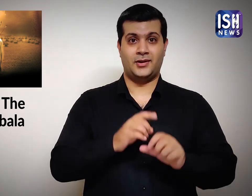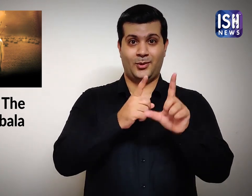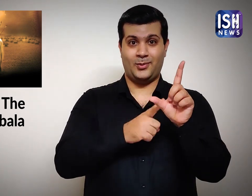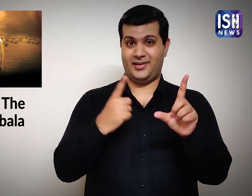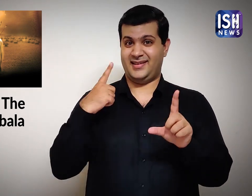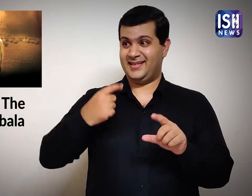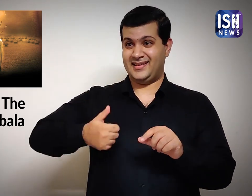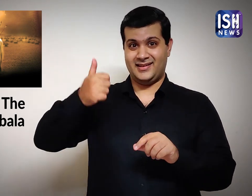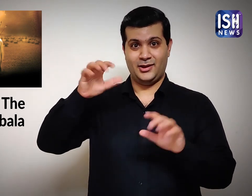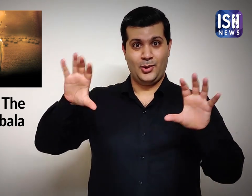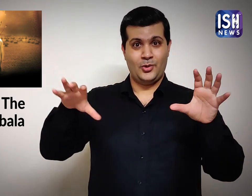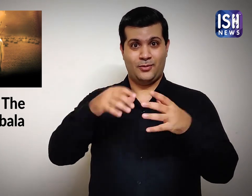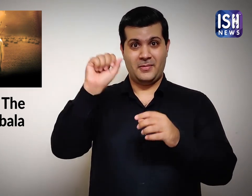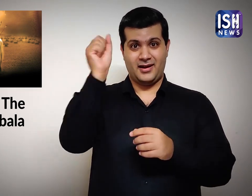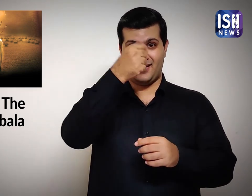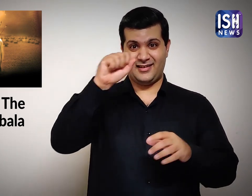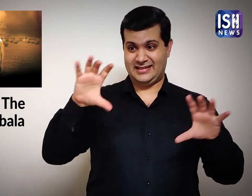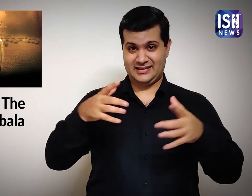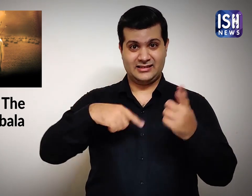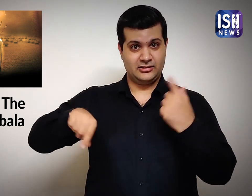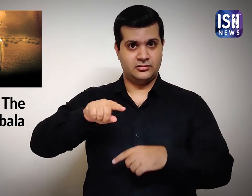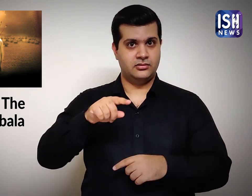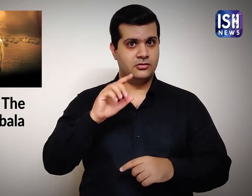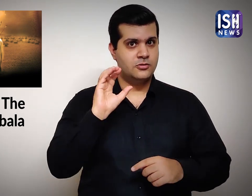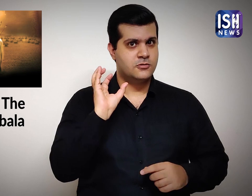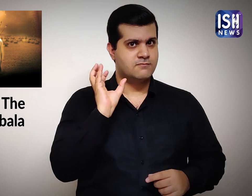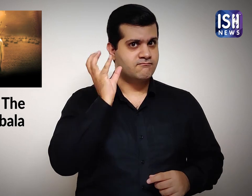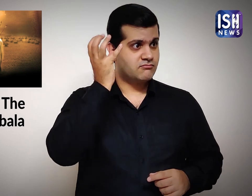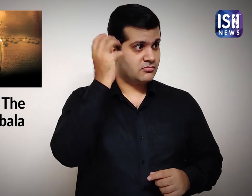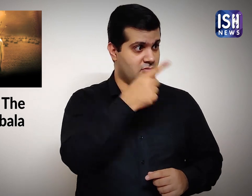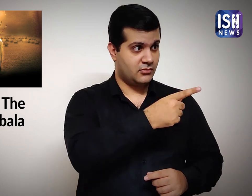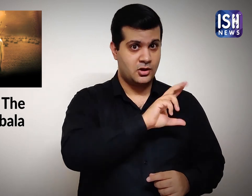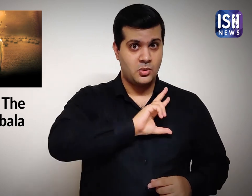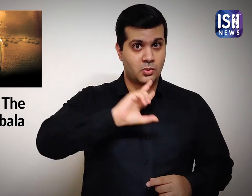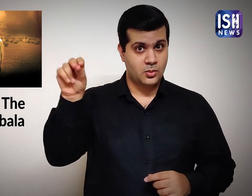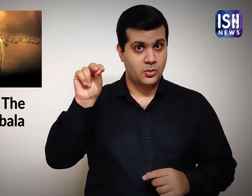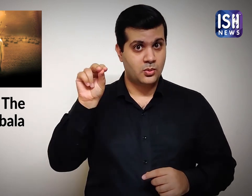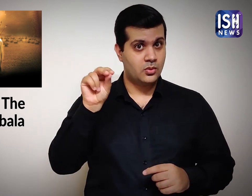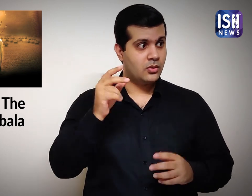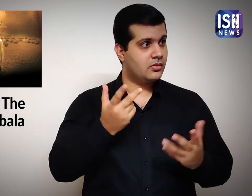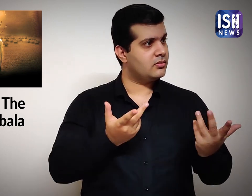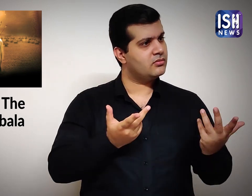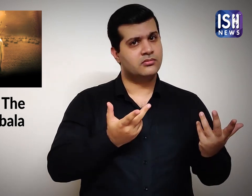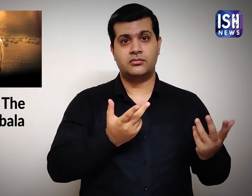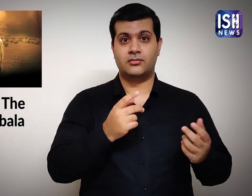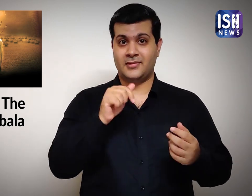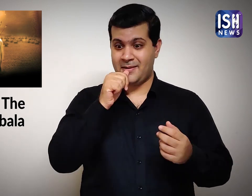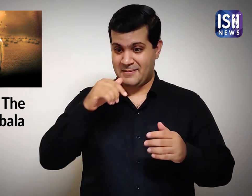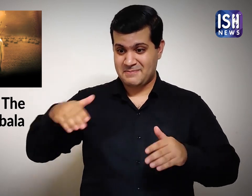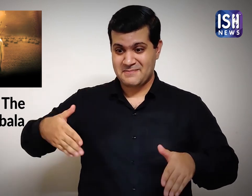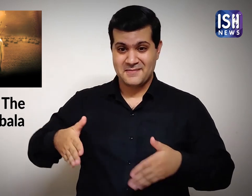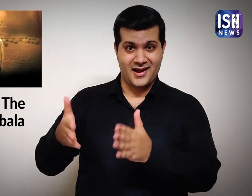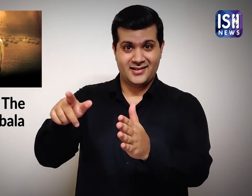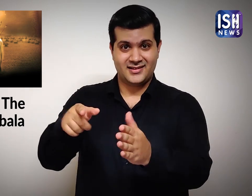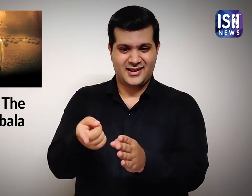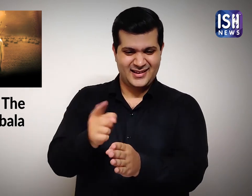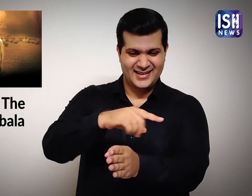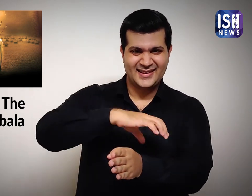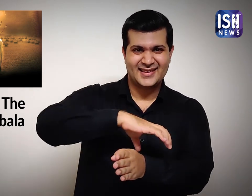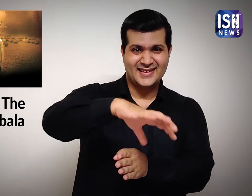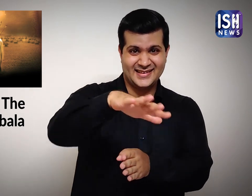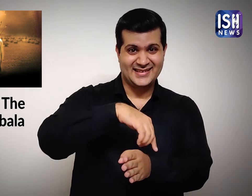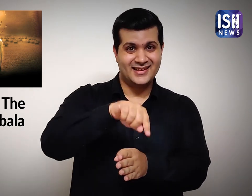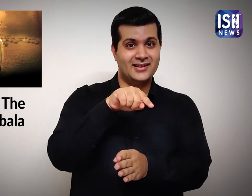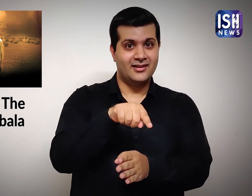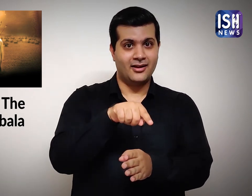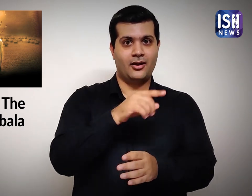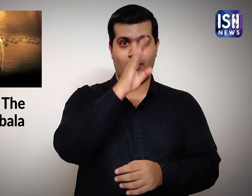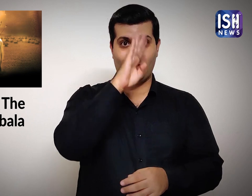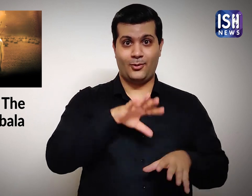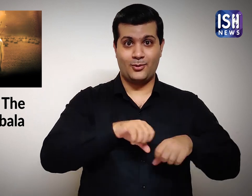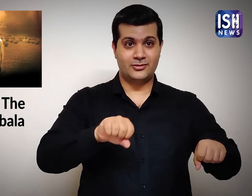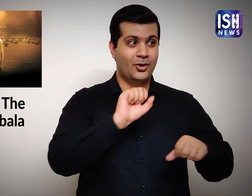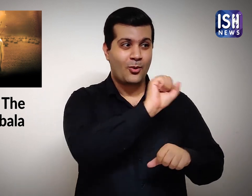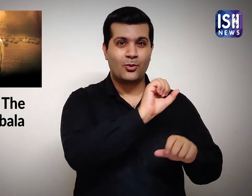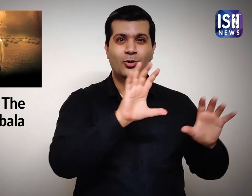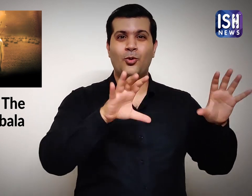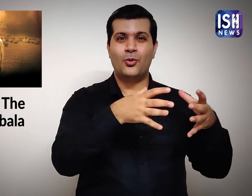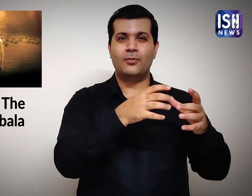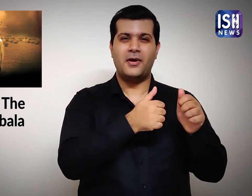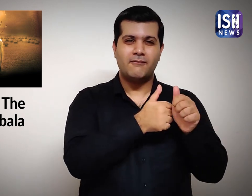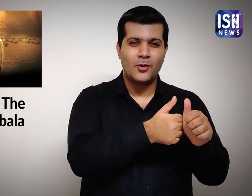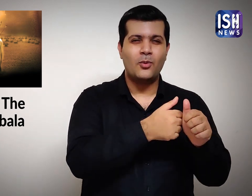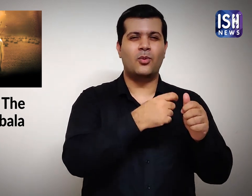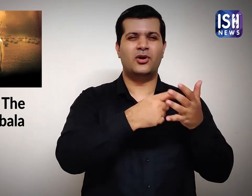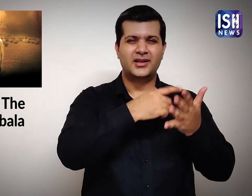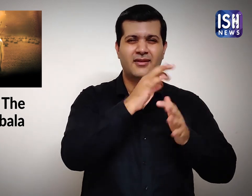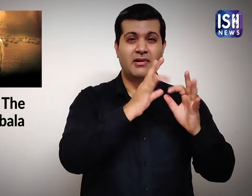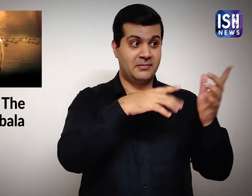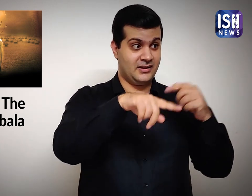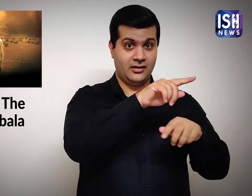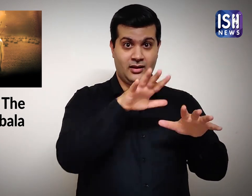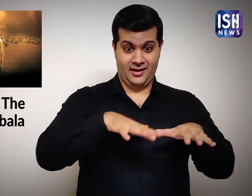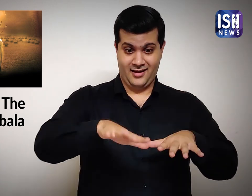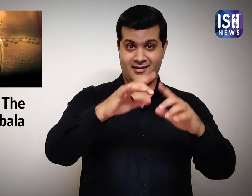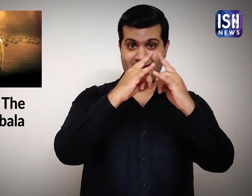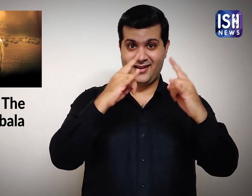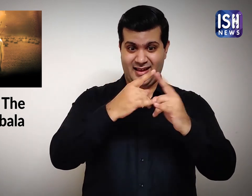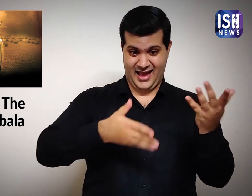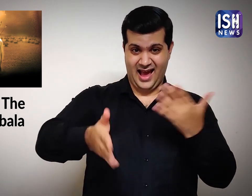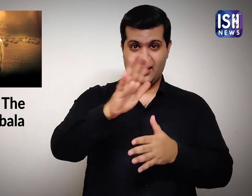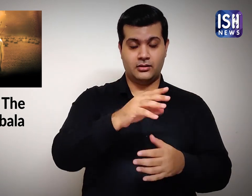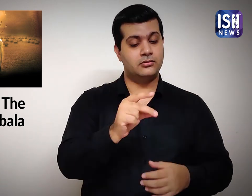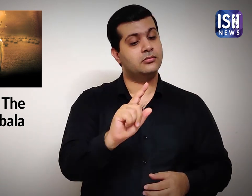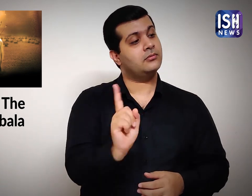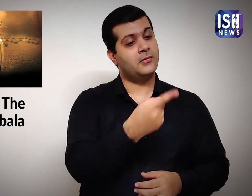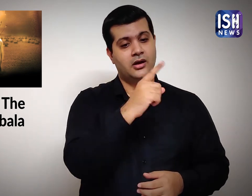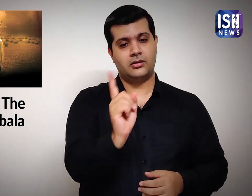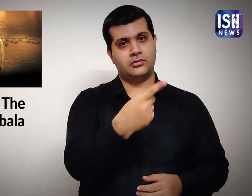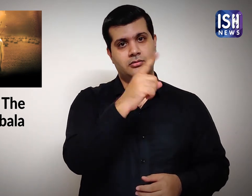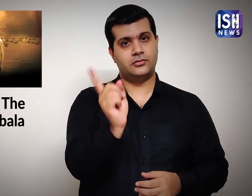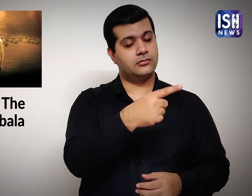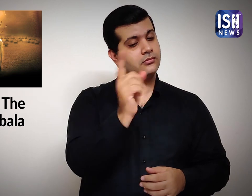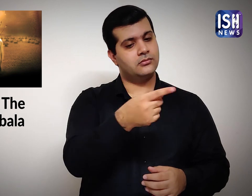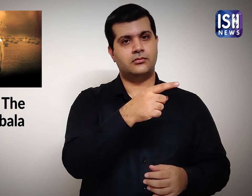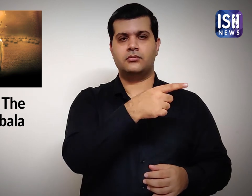Yazid’s army was upset and ordered Hussain and his followers to move away from the river.